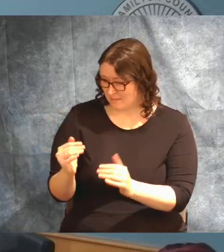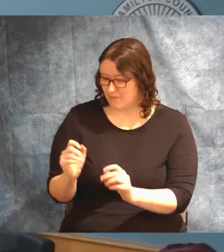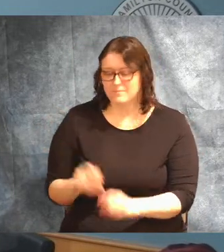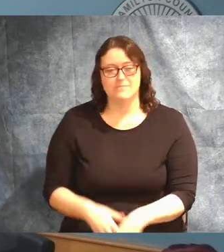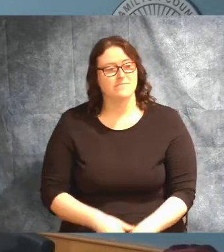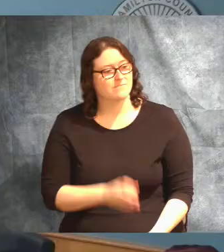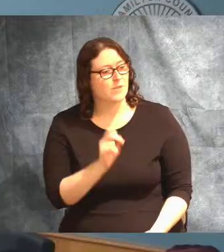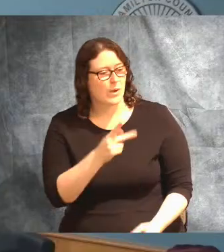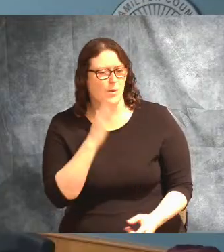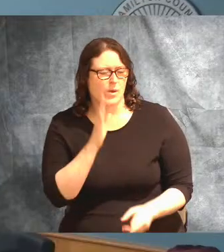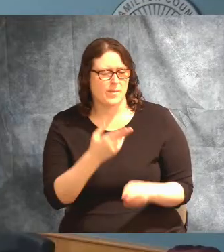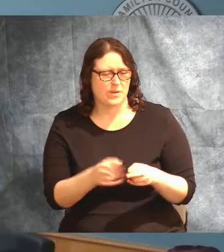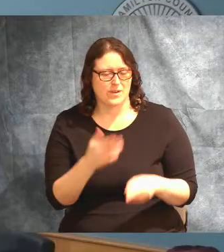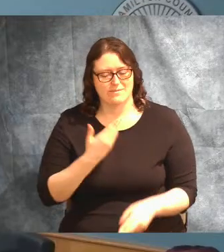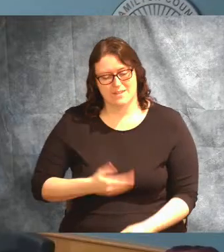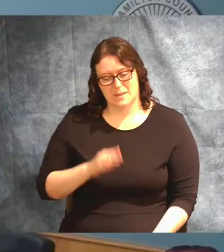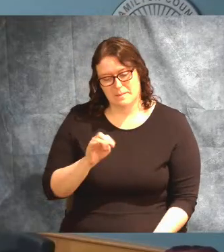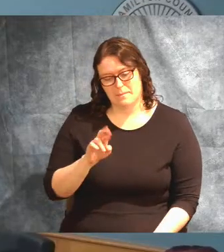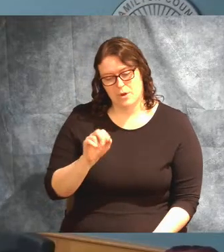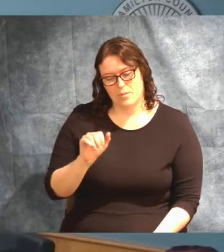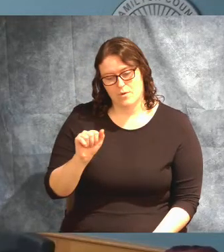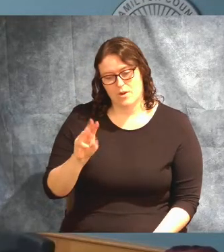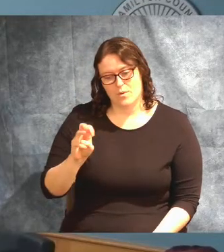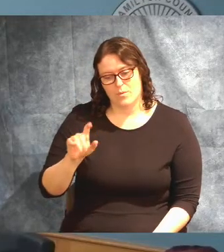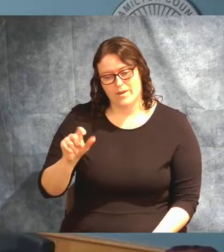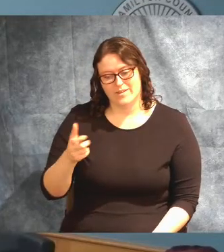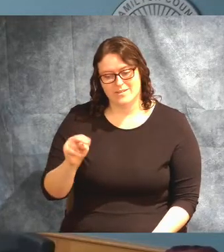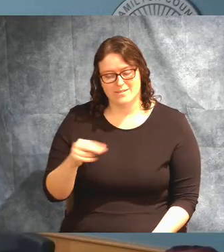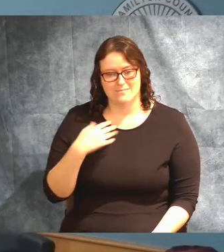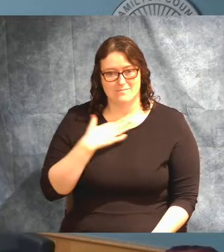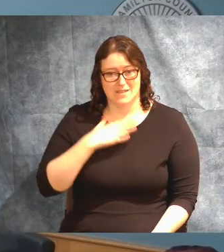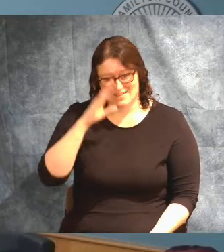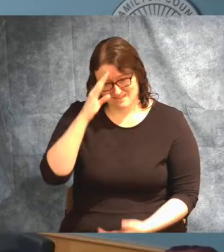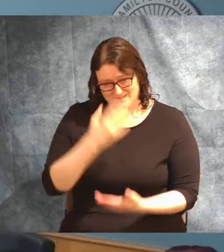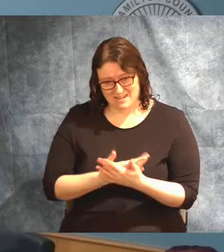I'll make it quick. My name is Barbara Wilden. I'm here because my son had an event planned at